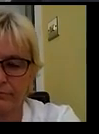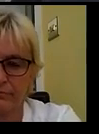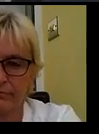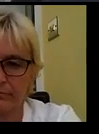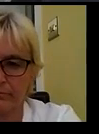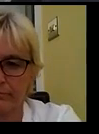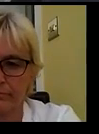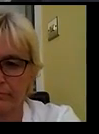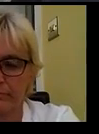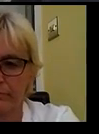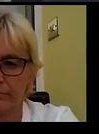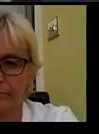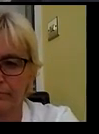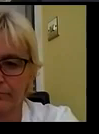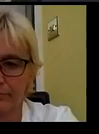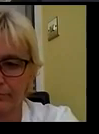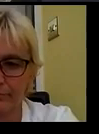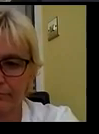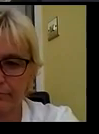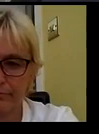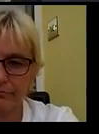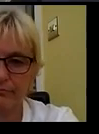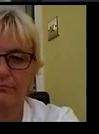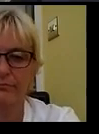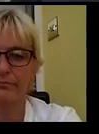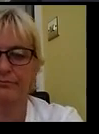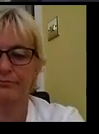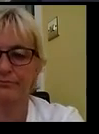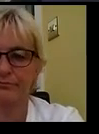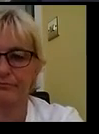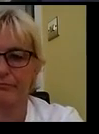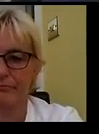we have members brilliant members with thousands of years experience about to